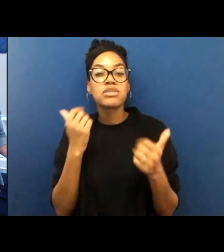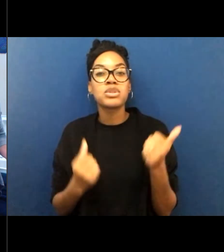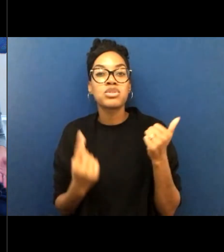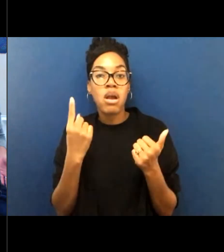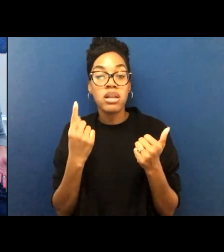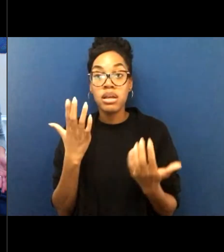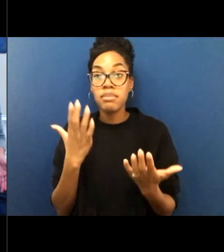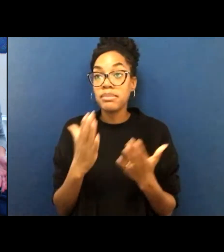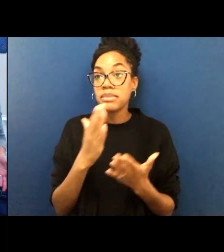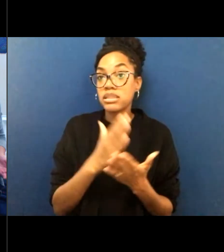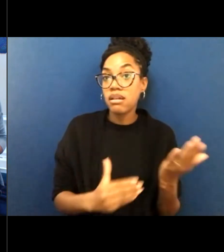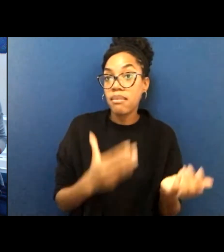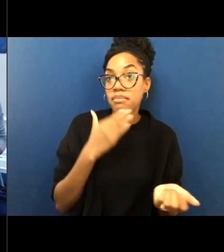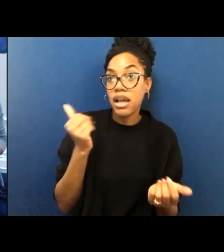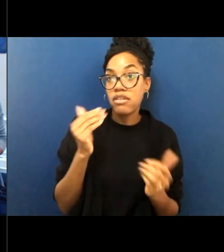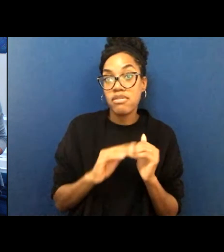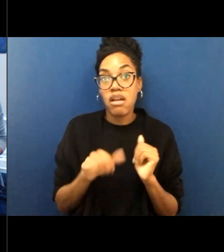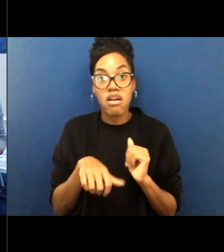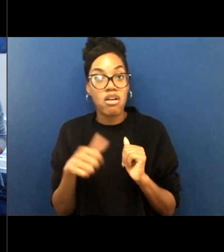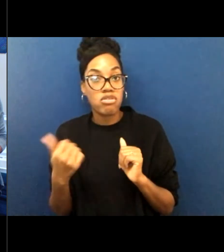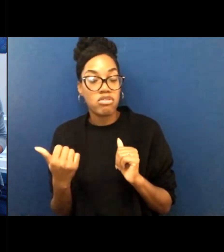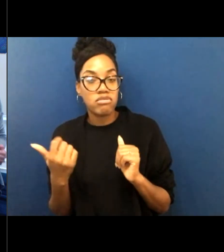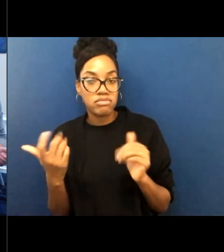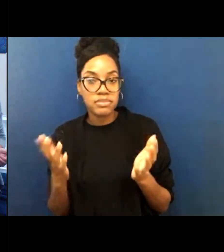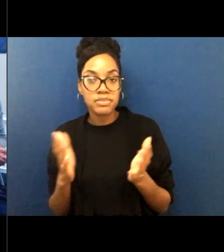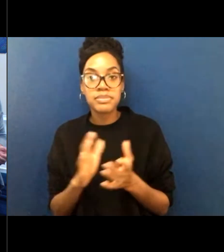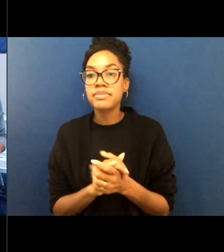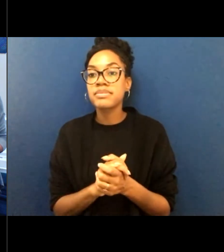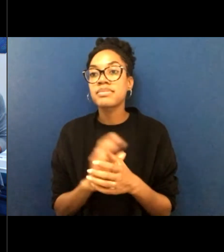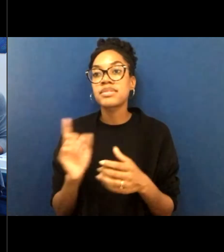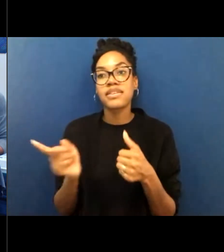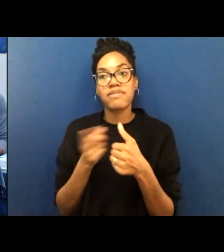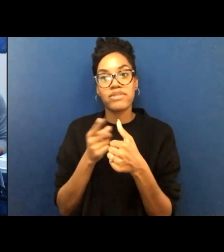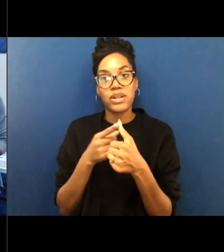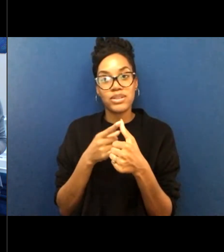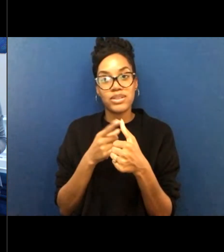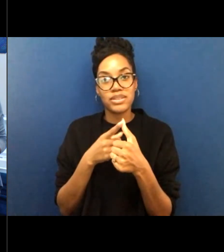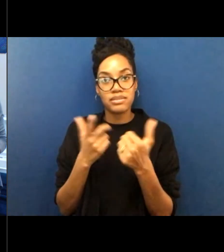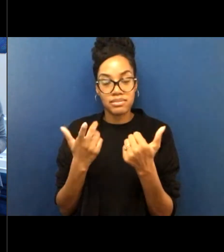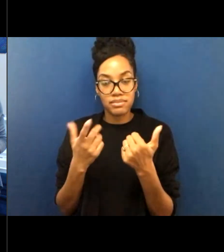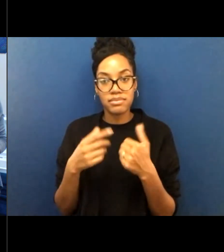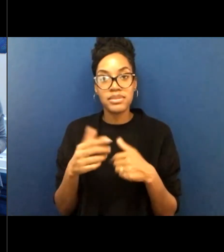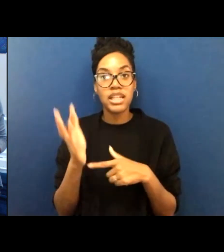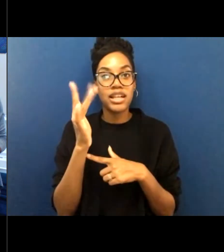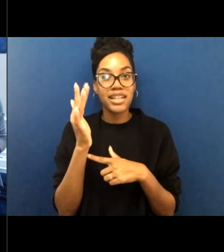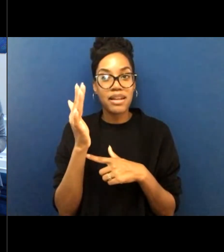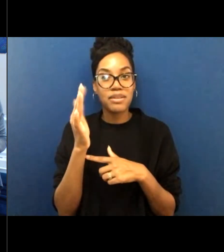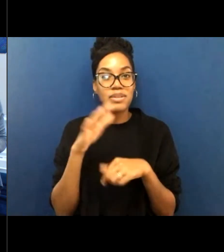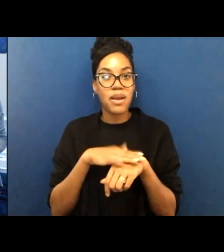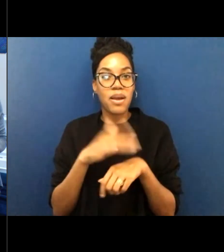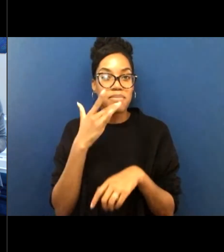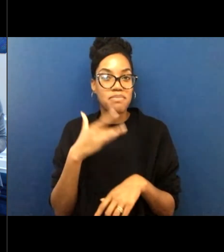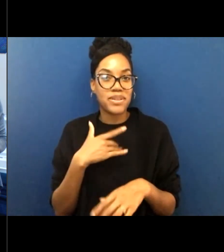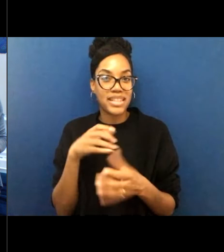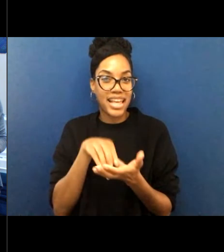might be better methods to age crab than others. So the first one we talked about counting candles on a birthday cake, that was kind of more of a joke, right?